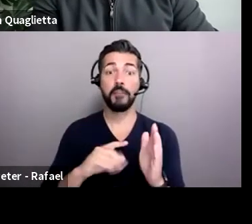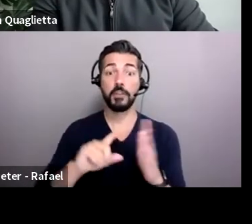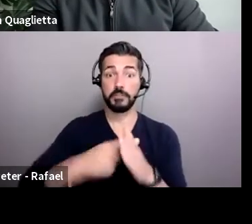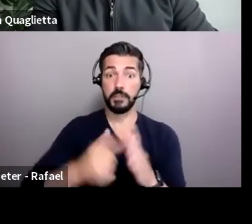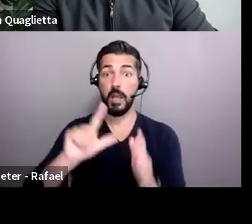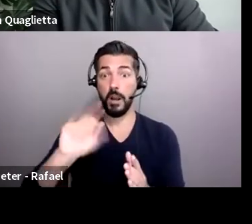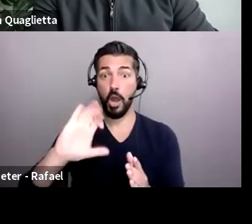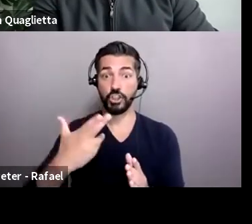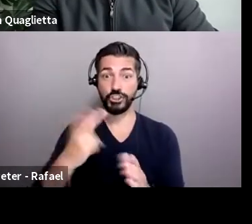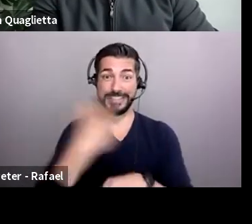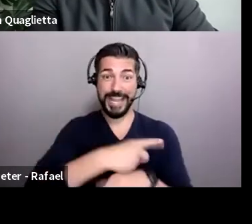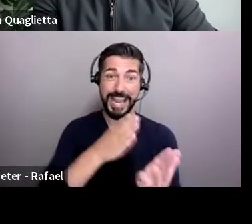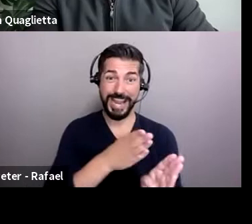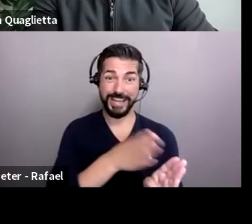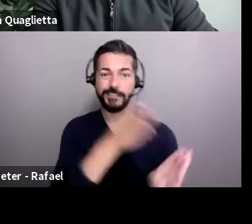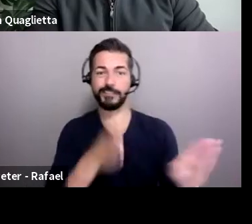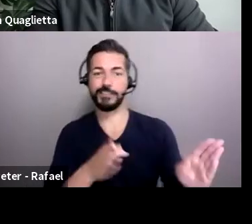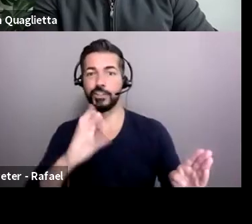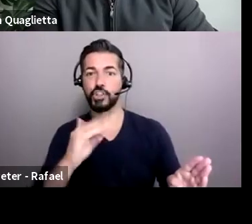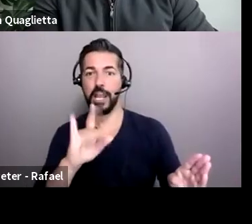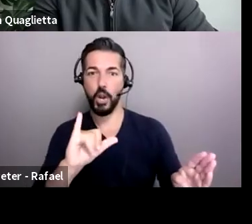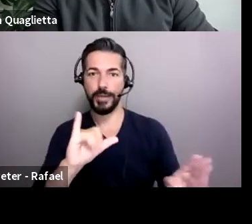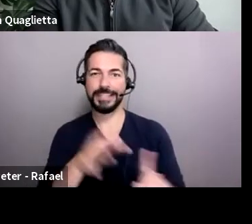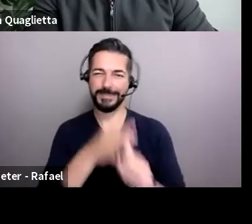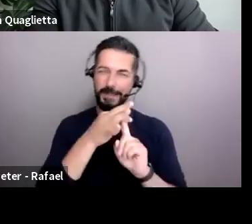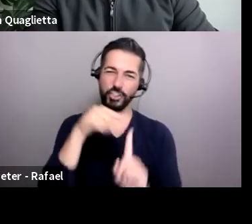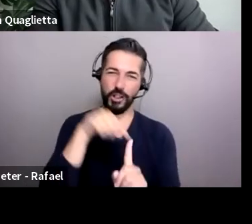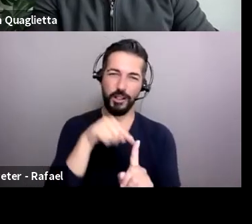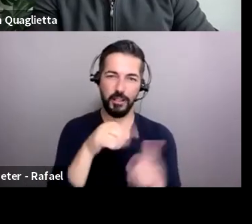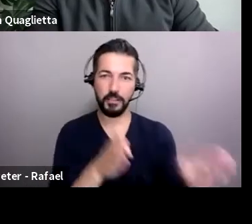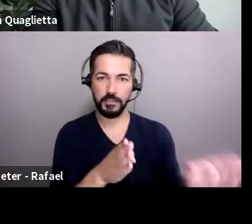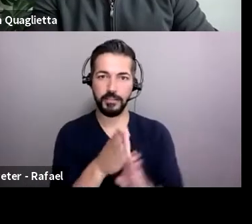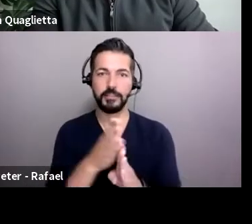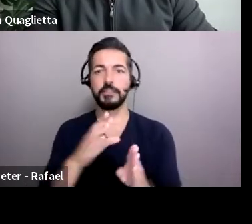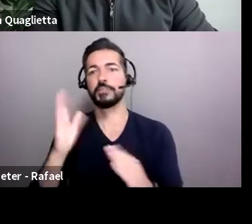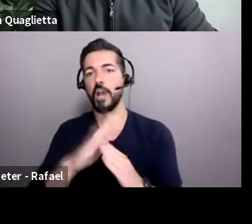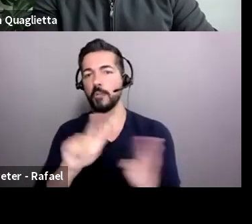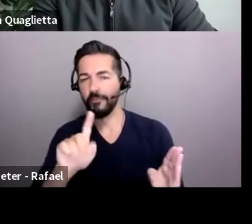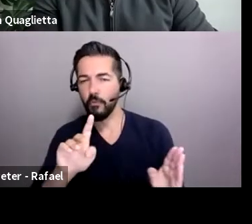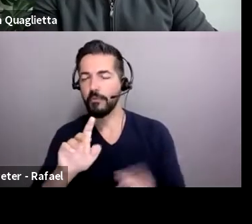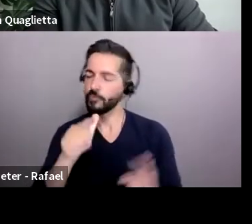charity special and then you have the voting, then you have the top 24 th to 12 Hollywood week, all of these aspects.